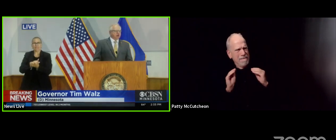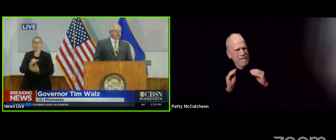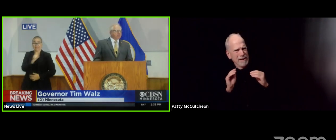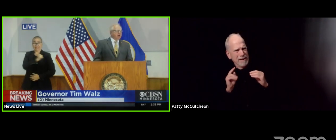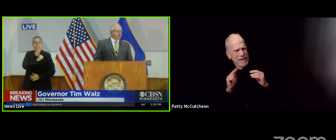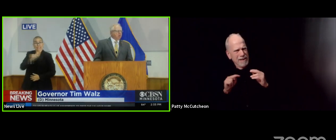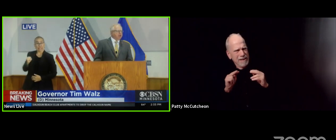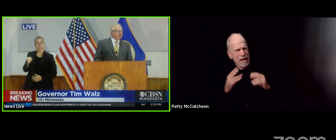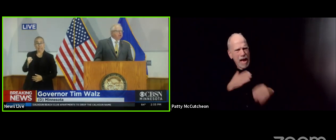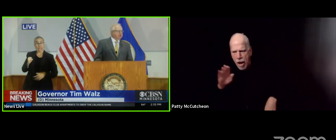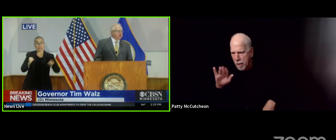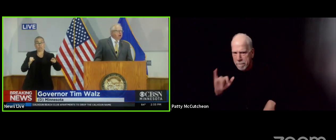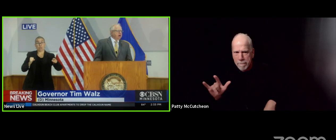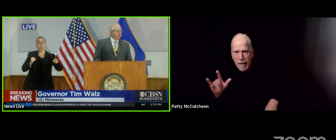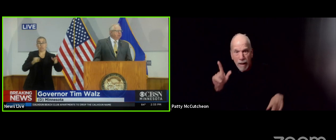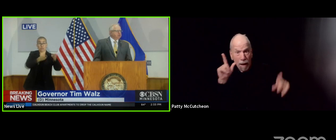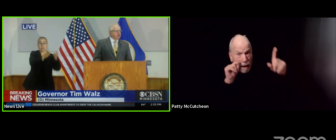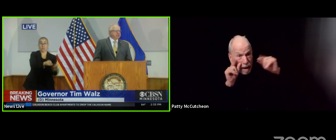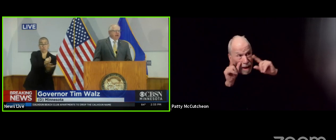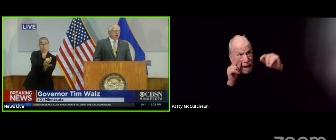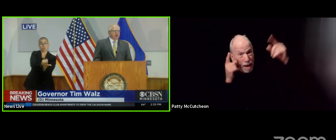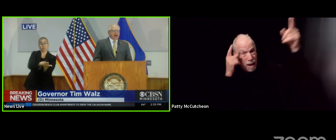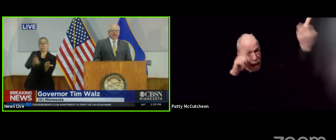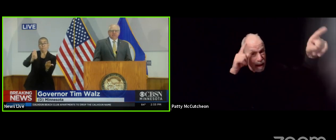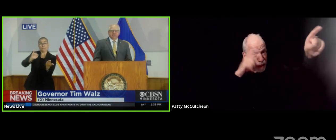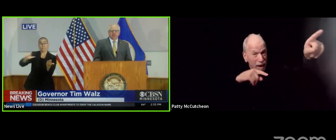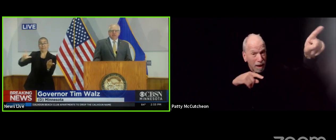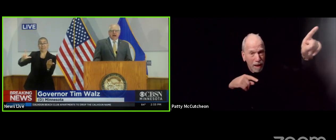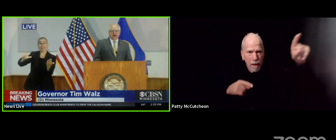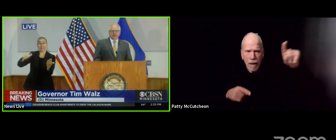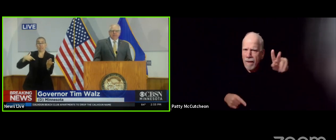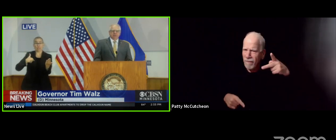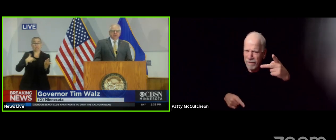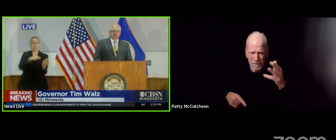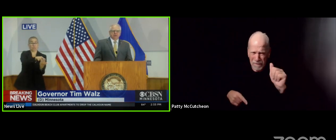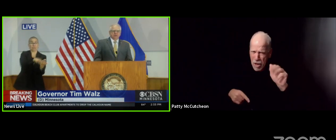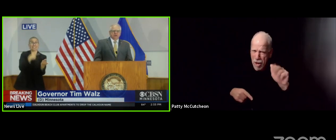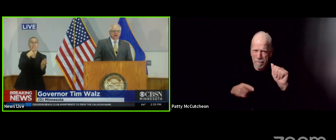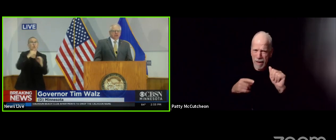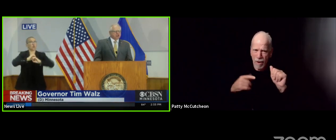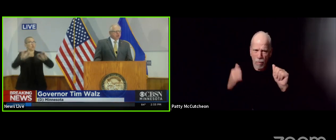THAT PHARMA WOULDN'T SUE US. NOW, I GUESS MAYBE I'M ASSUMING